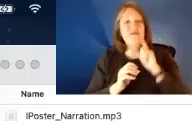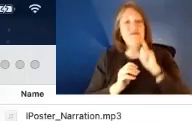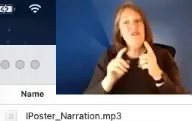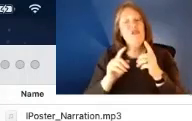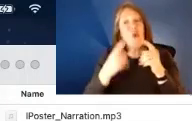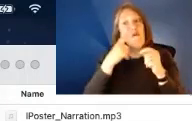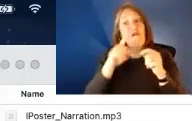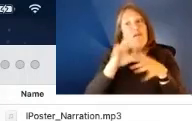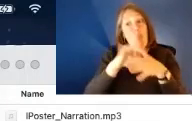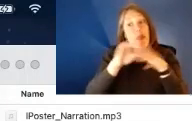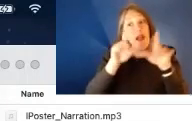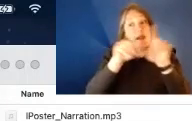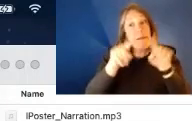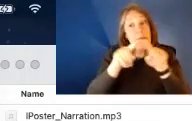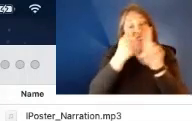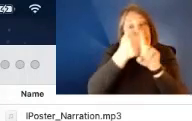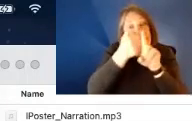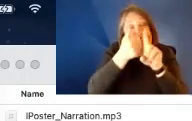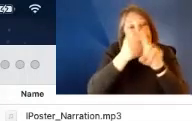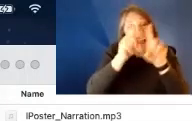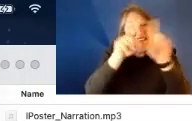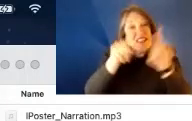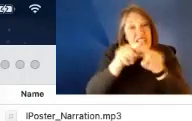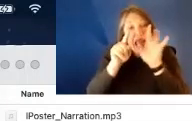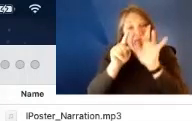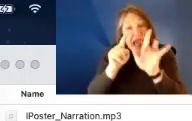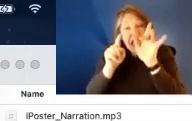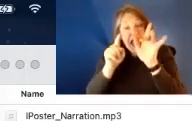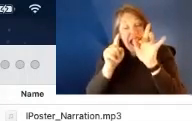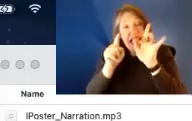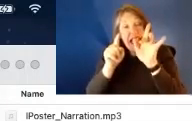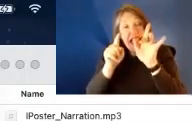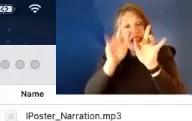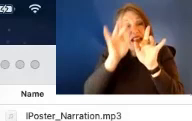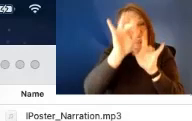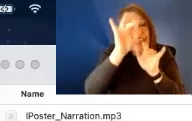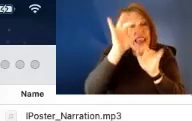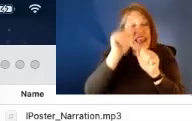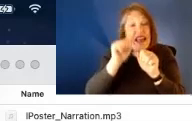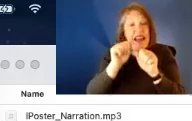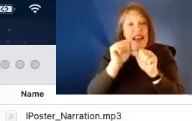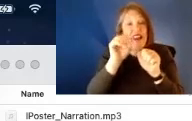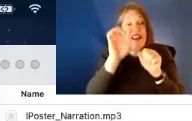boxes themselves, you click here and then click again here and the editor will open.